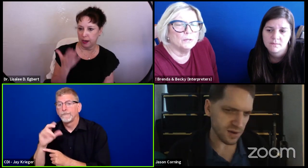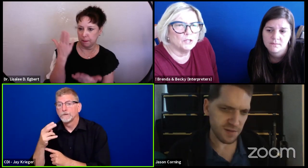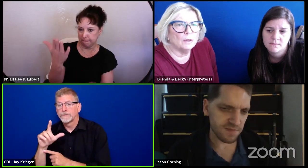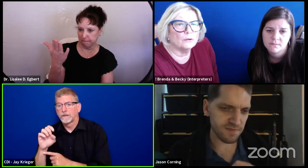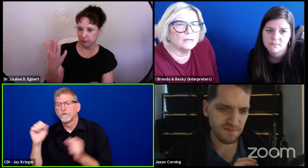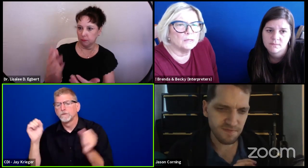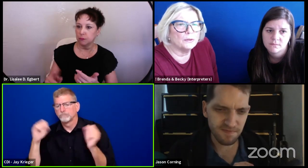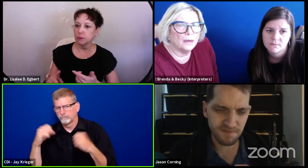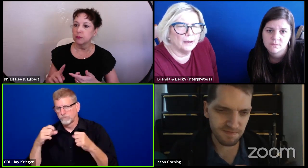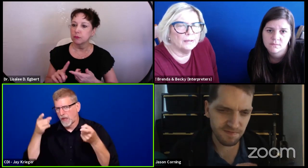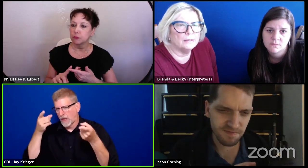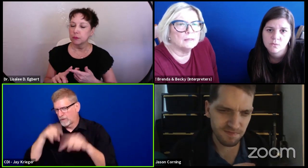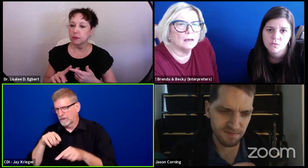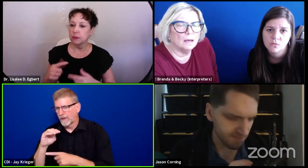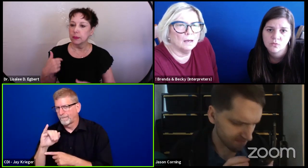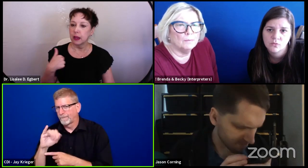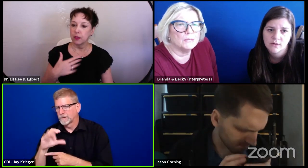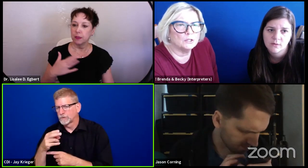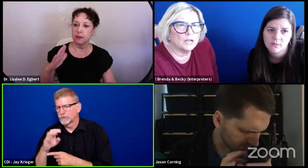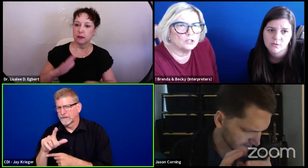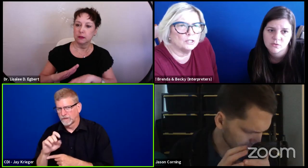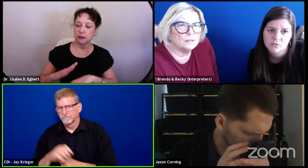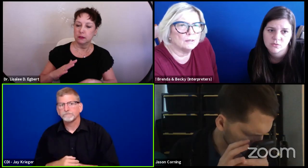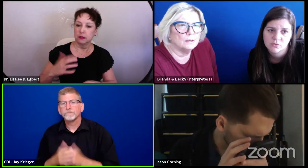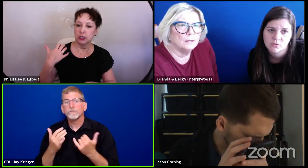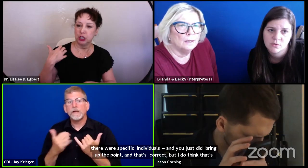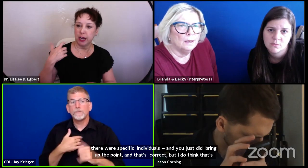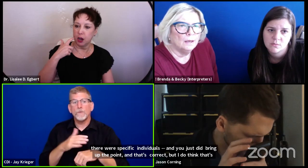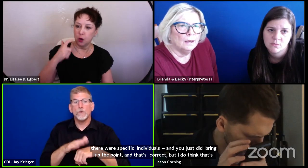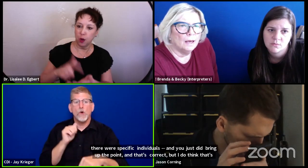Michele agrees with Erin's suggestions.